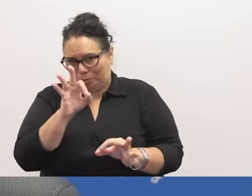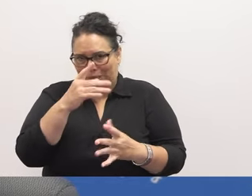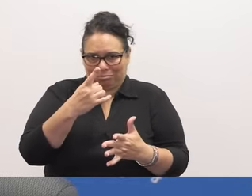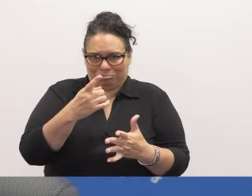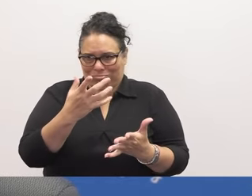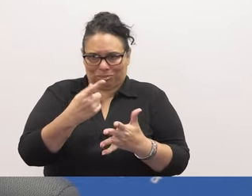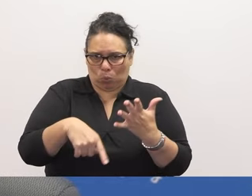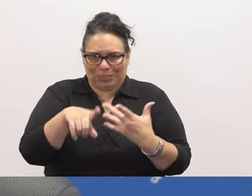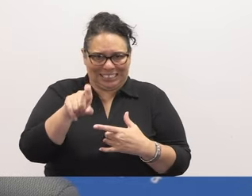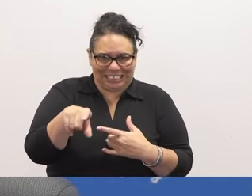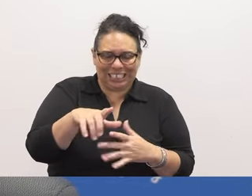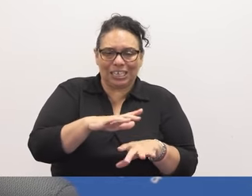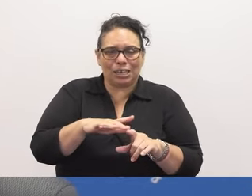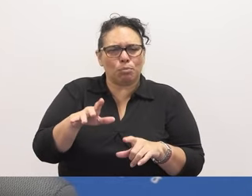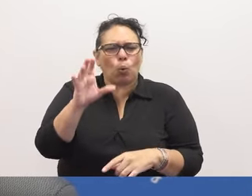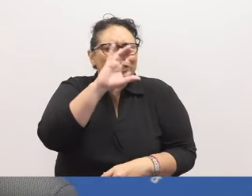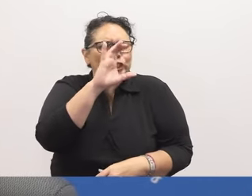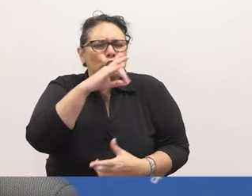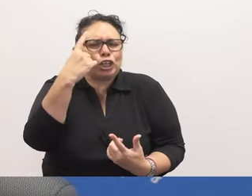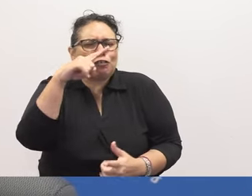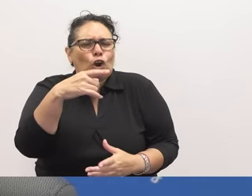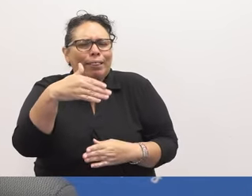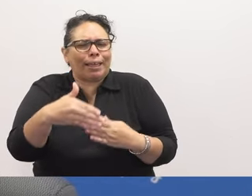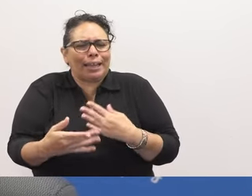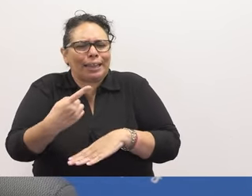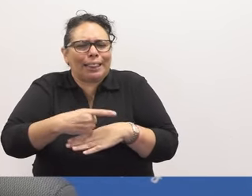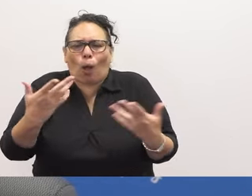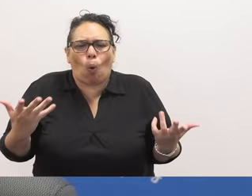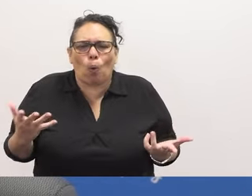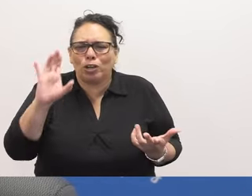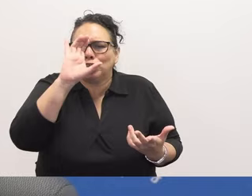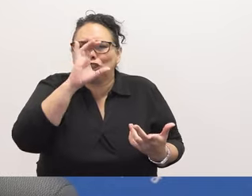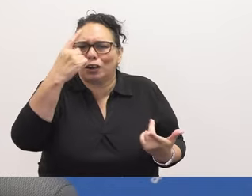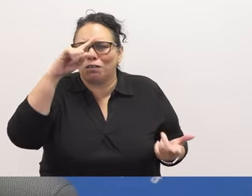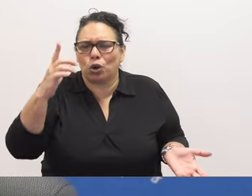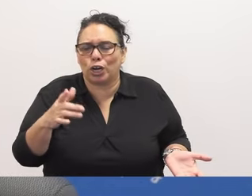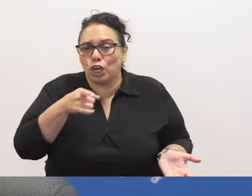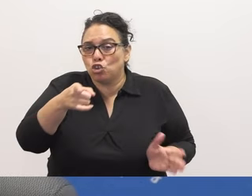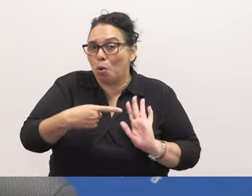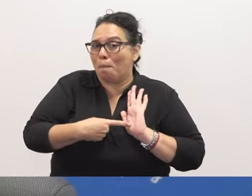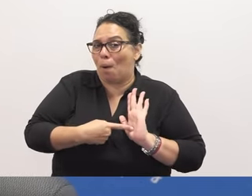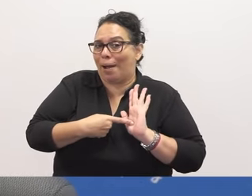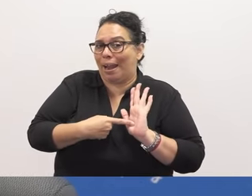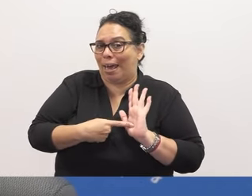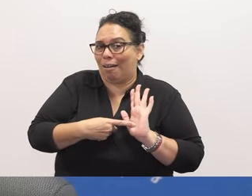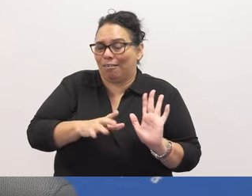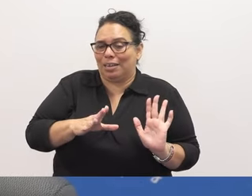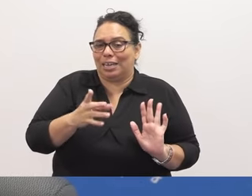But what are we looking for at the end of the day? Because you pointed it out to, and you know, Dr. Baker obviously knew